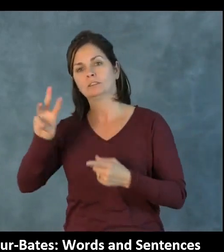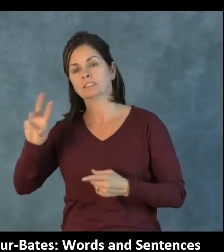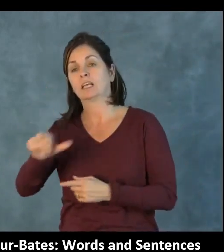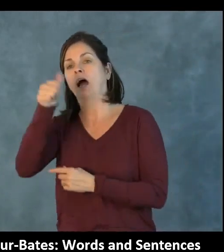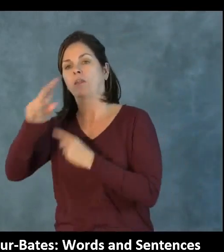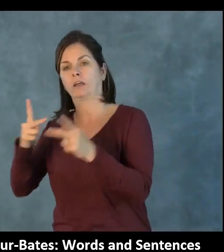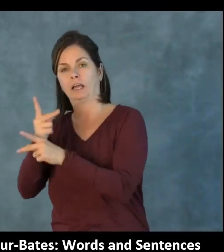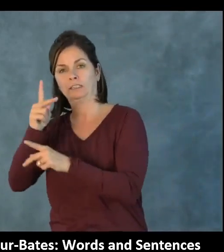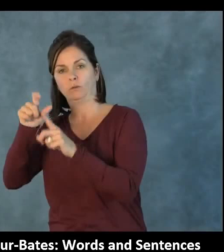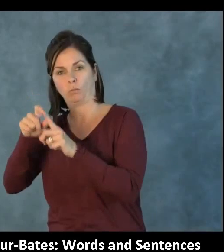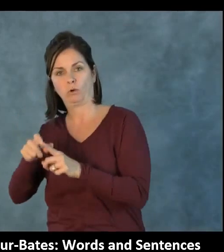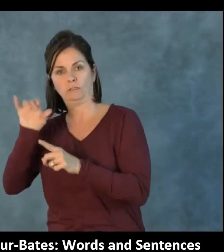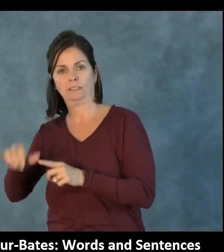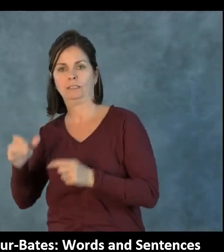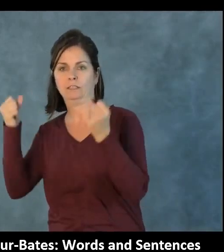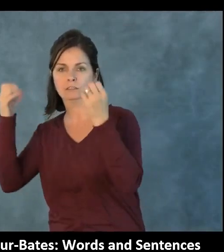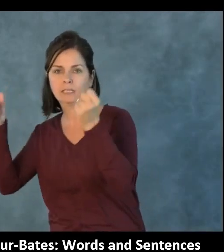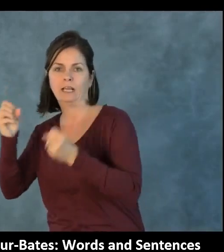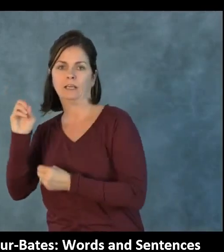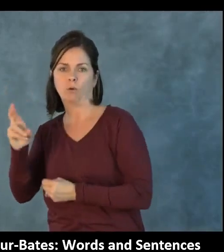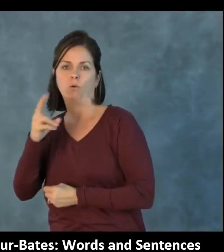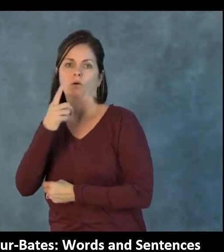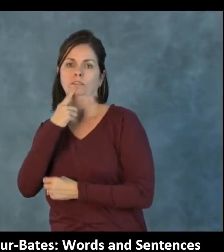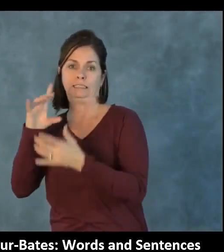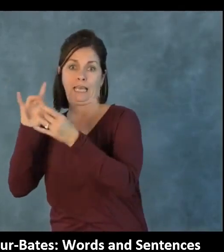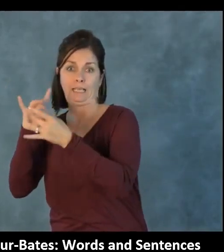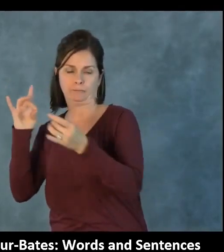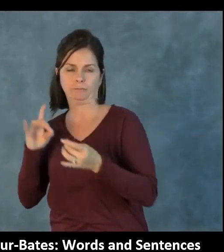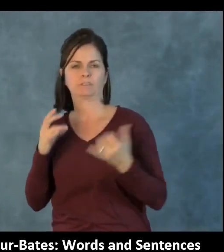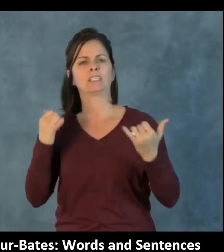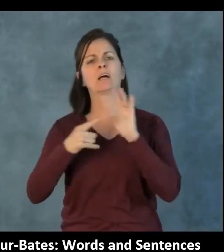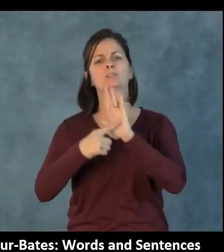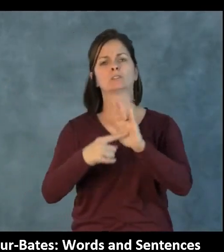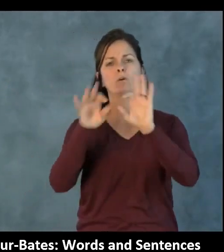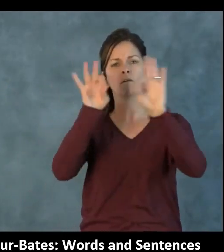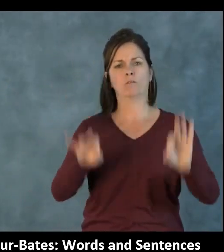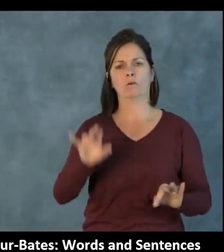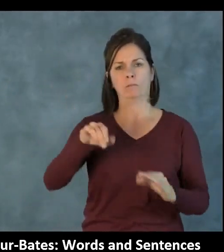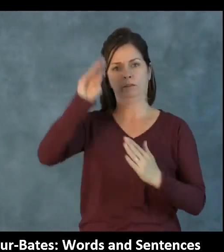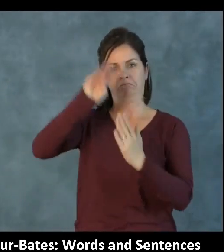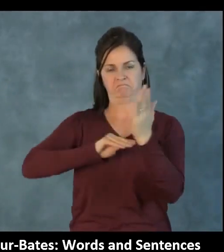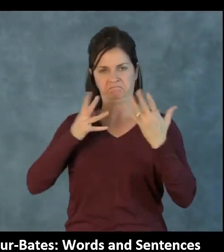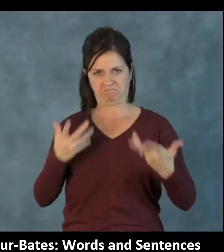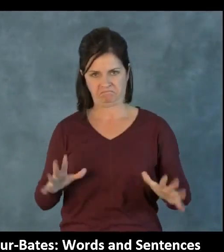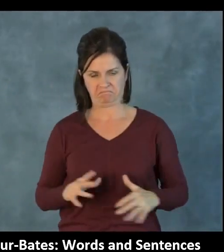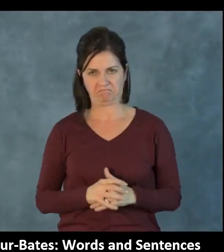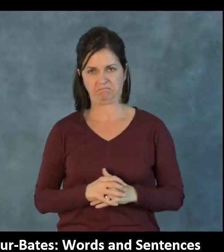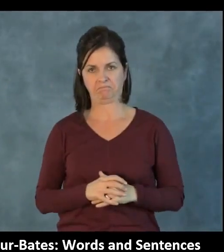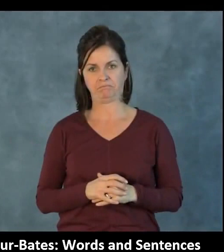Let's look at one of these forms, that's been completed.